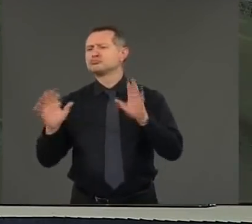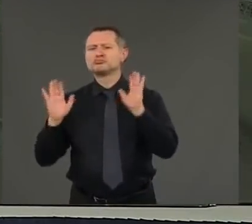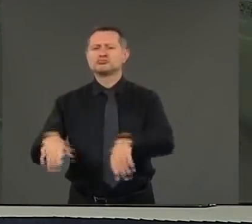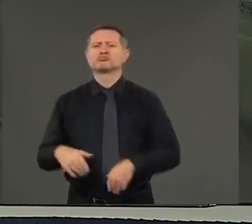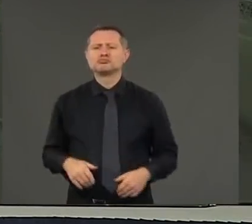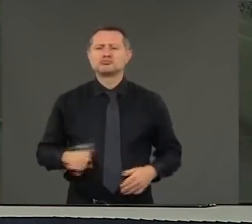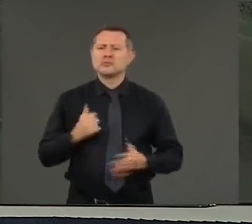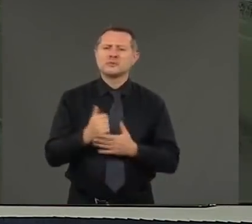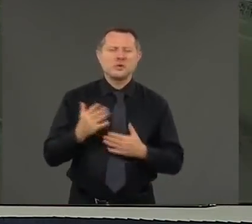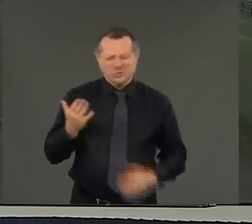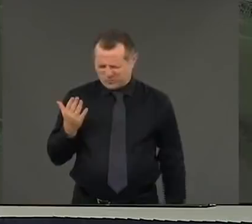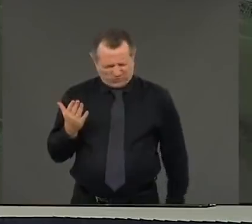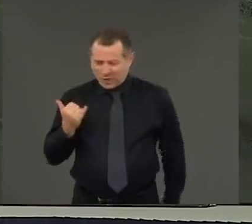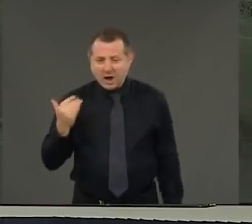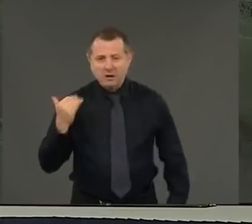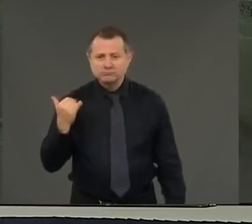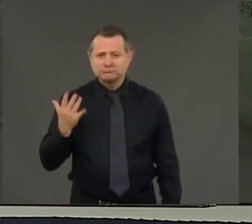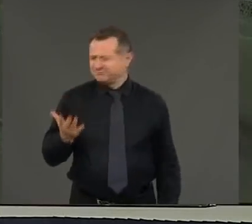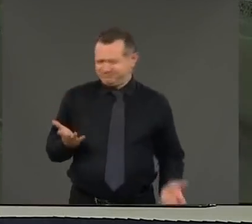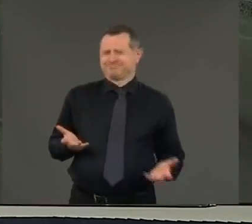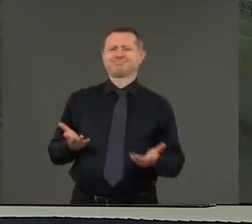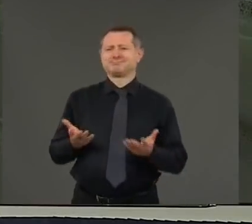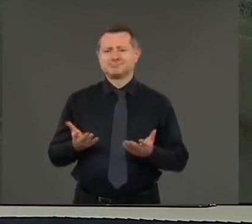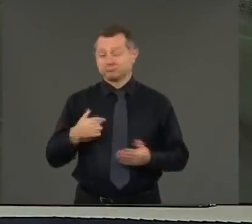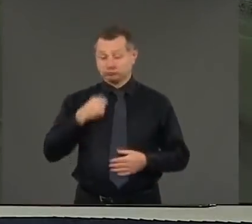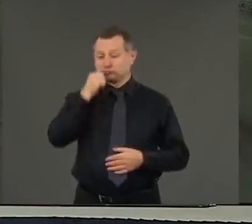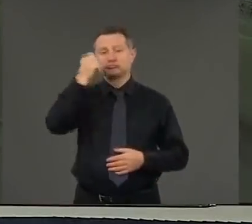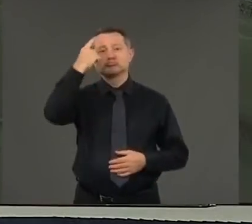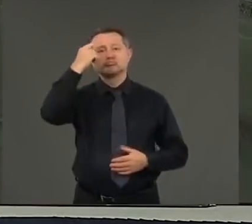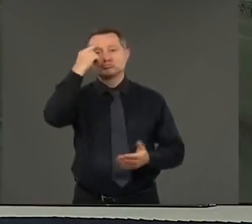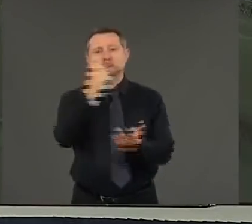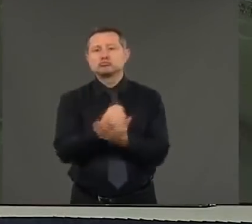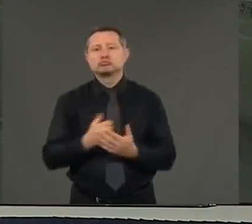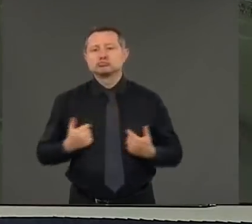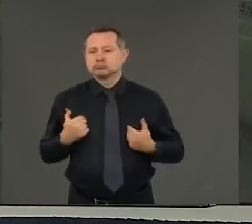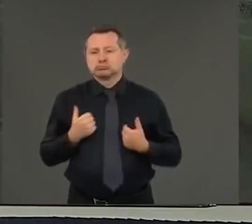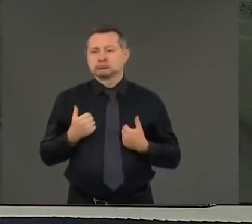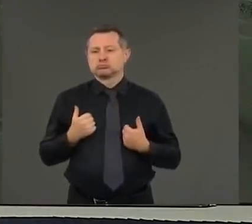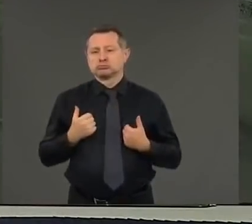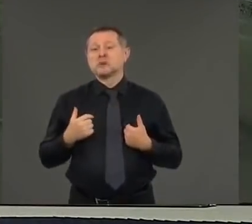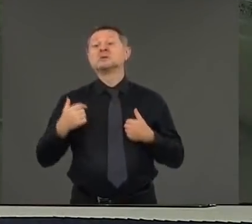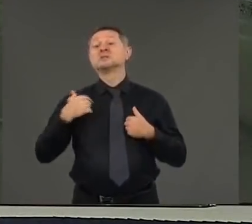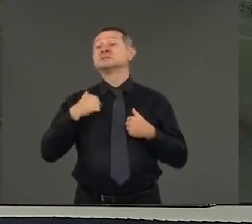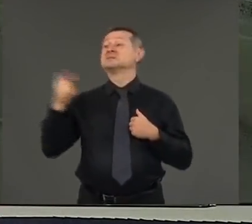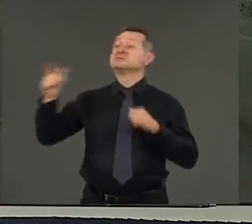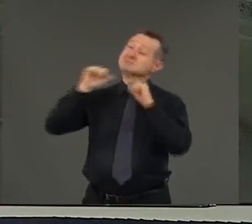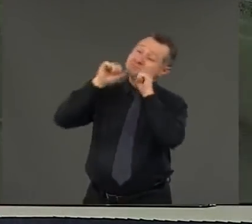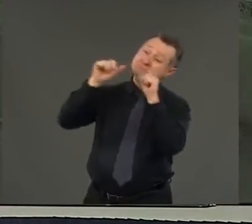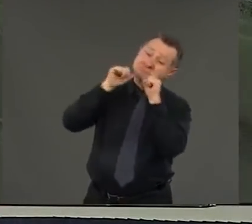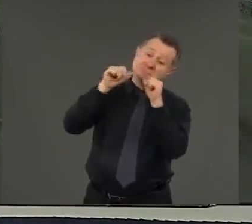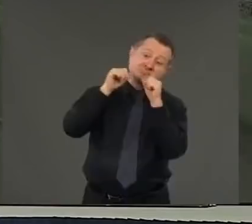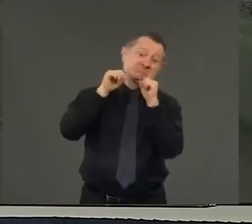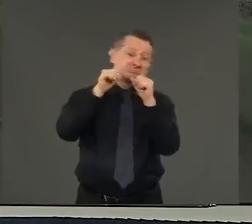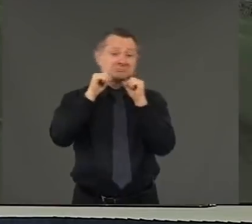DOESN'T WANT TO ADMIT THAT THERE IS A COVID VIRUS.